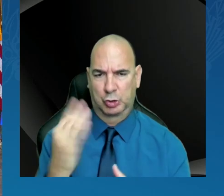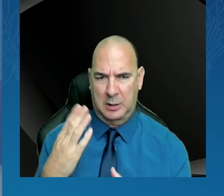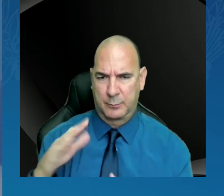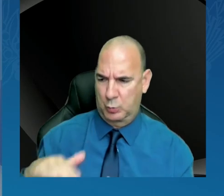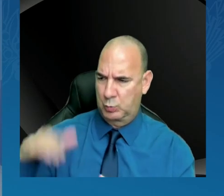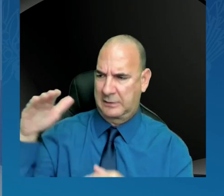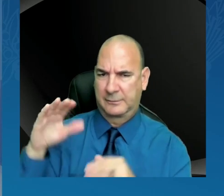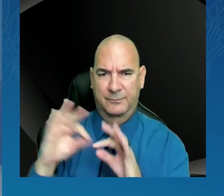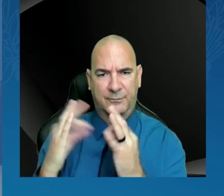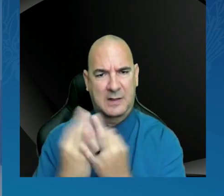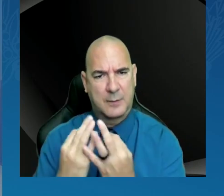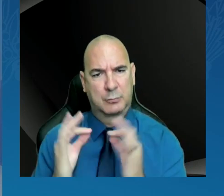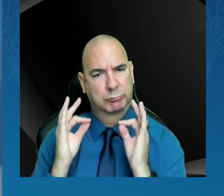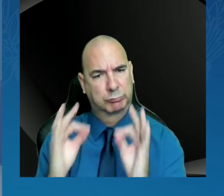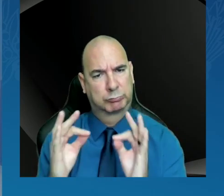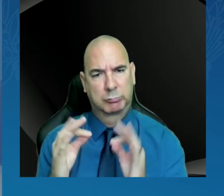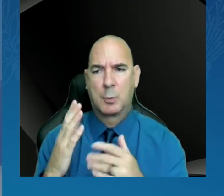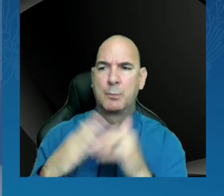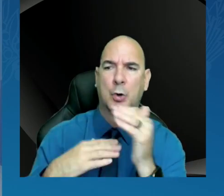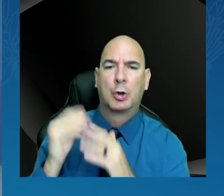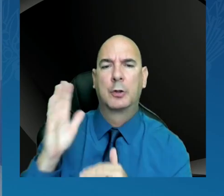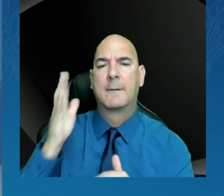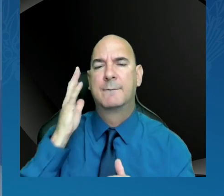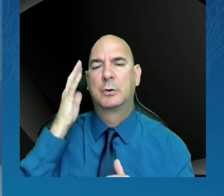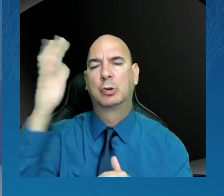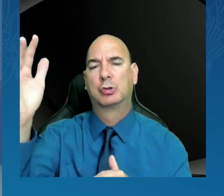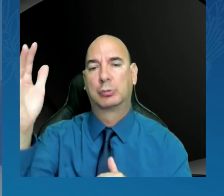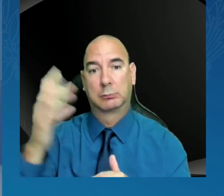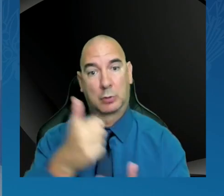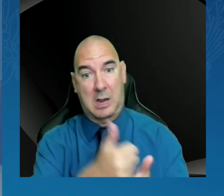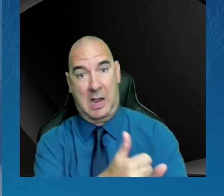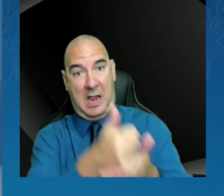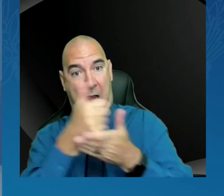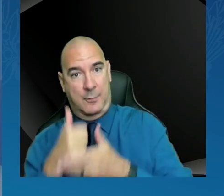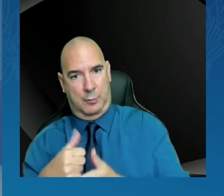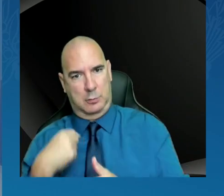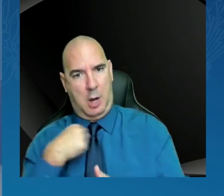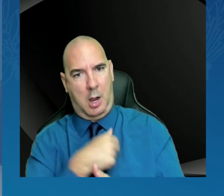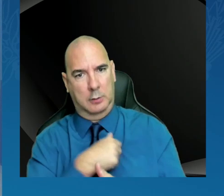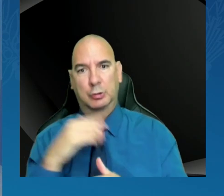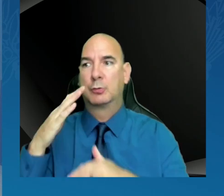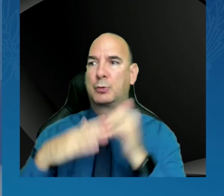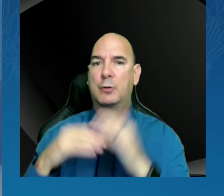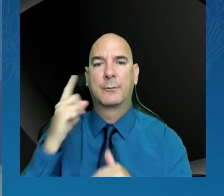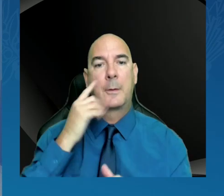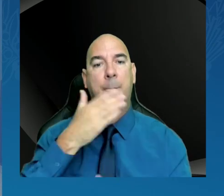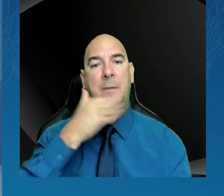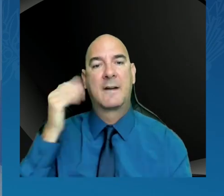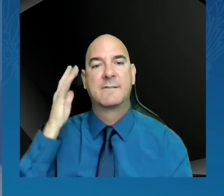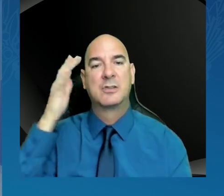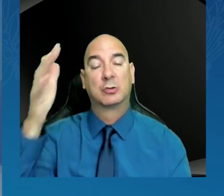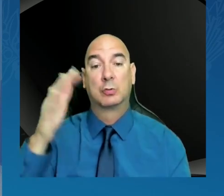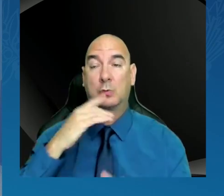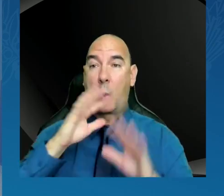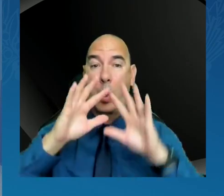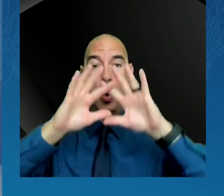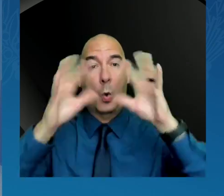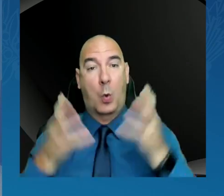jobs that are helping us build a better future for our entire nation. Today, as many as 10 million homes